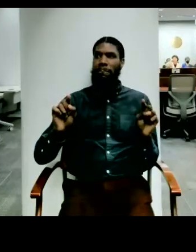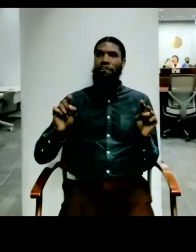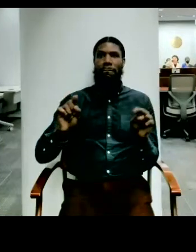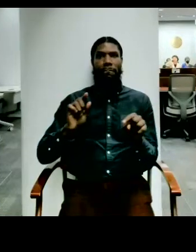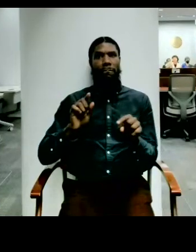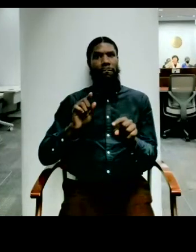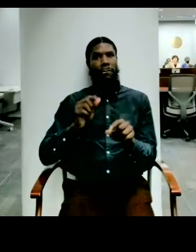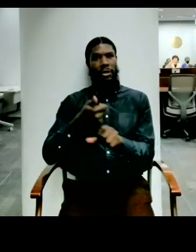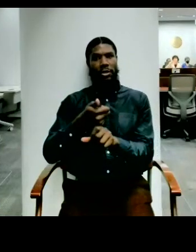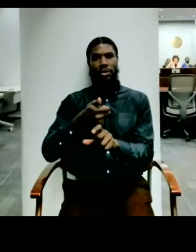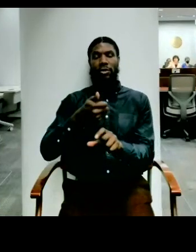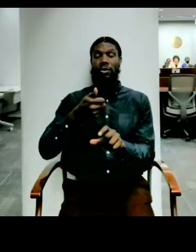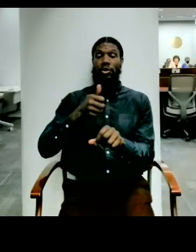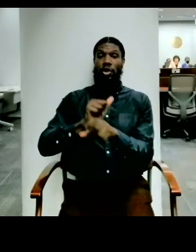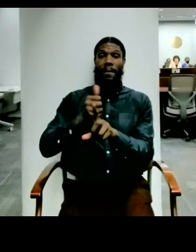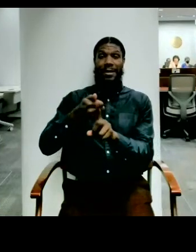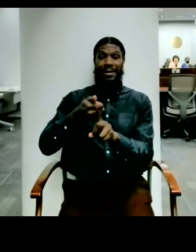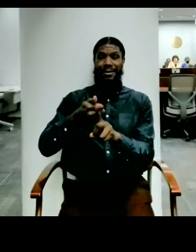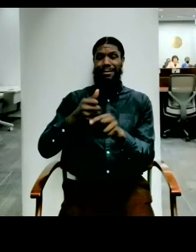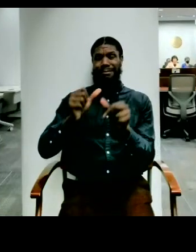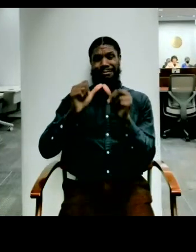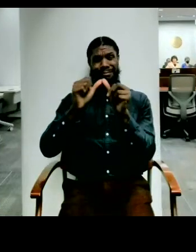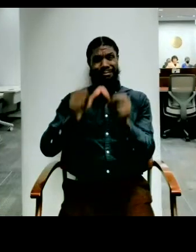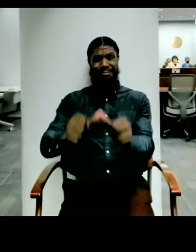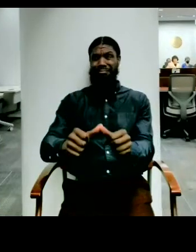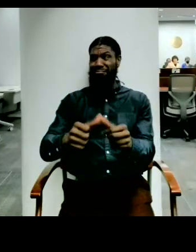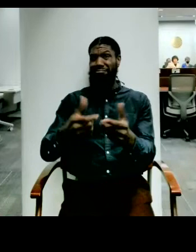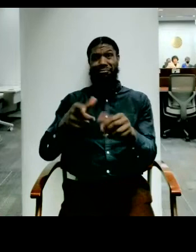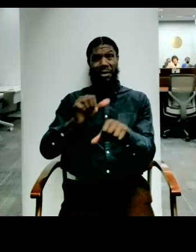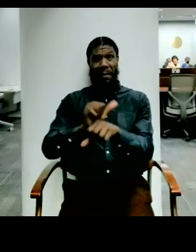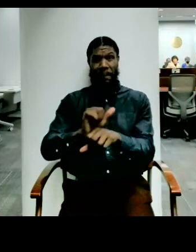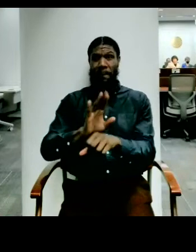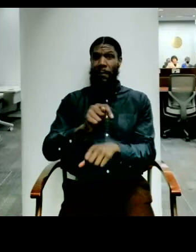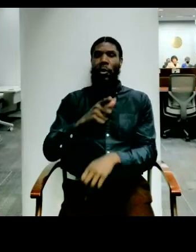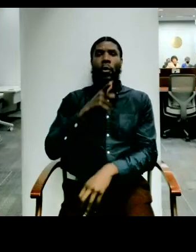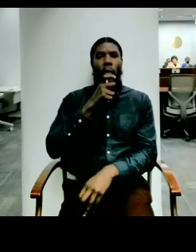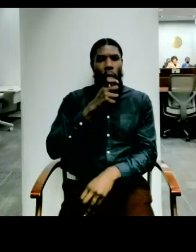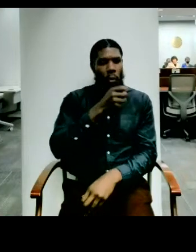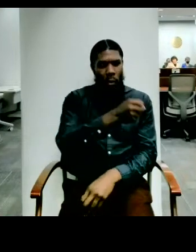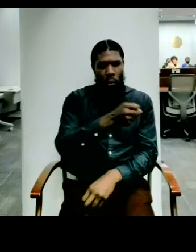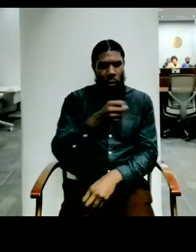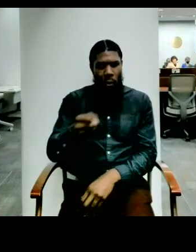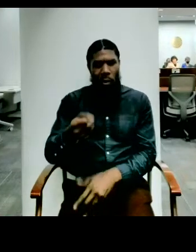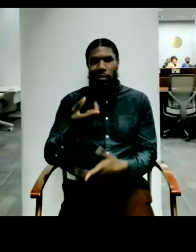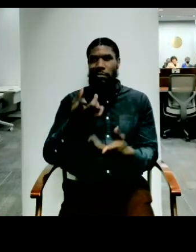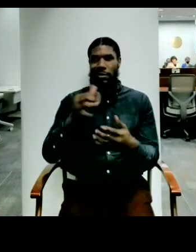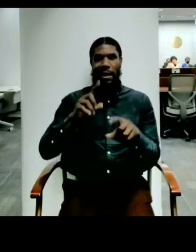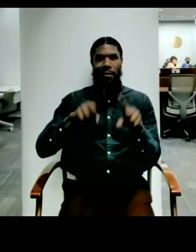They are almost, they are pretty much permanent jobs, just who fills them is contingent and so,